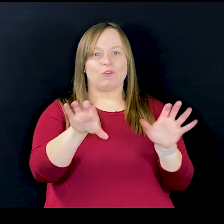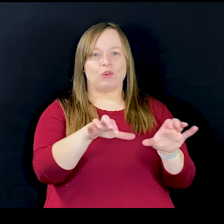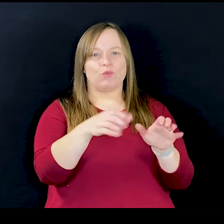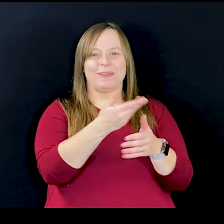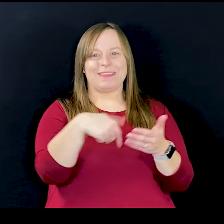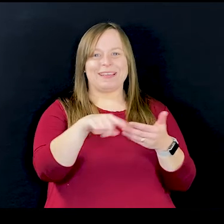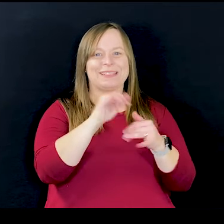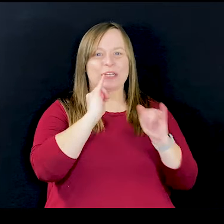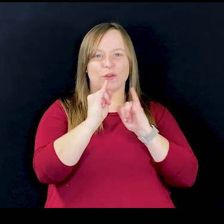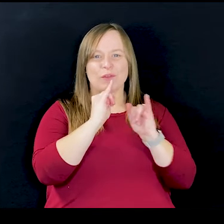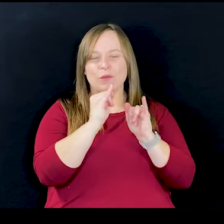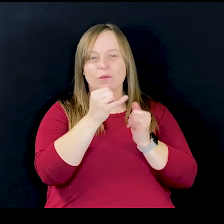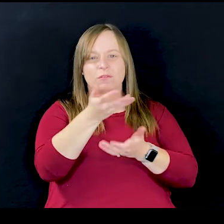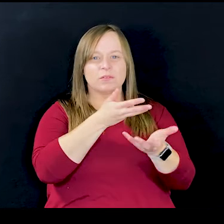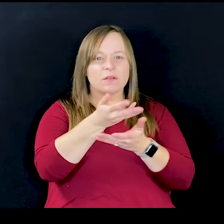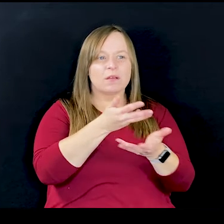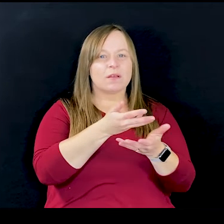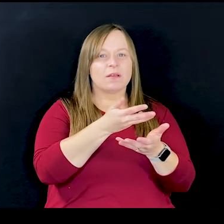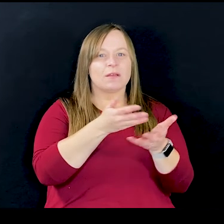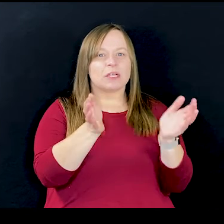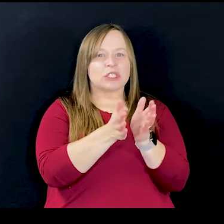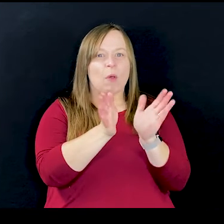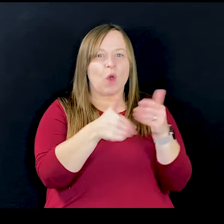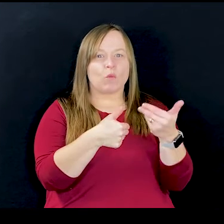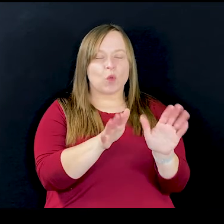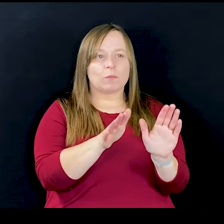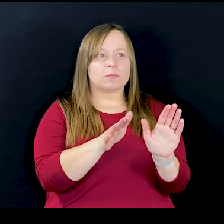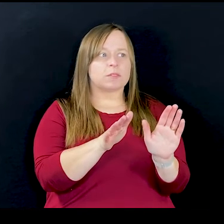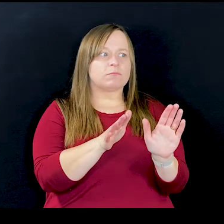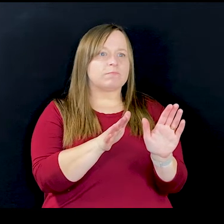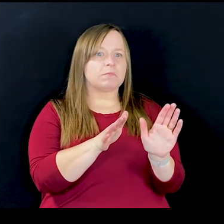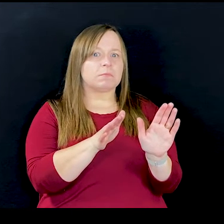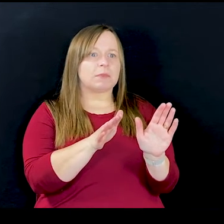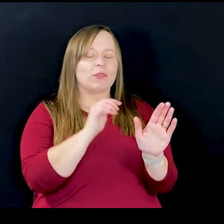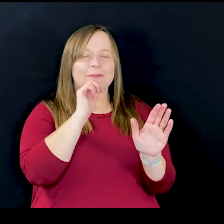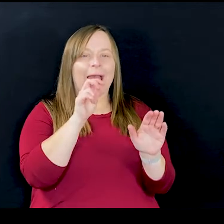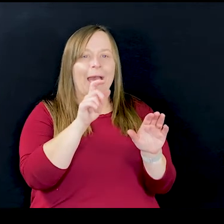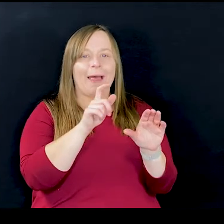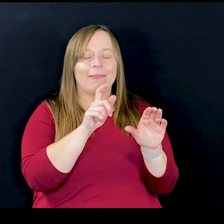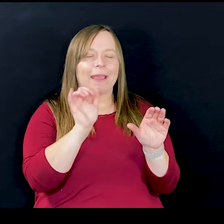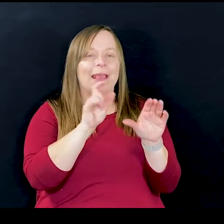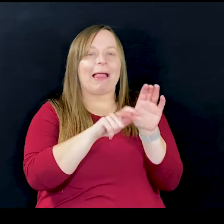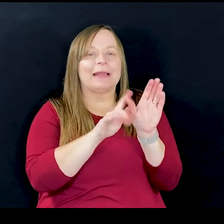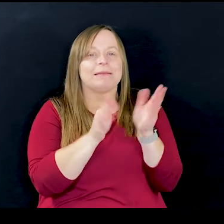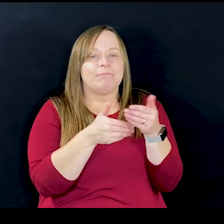to do these interviews in somewhat small rooms. They're not closets by any sense,